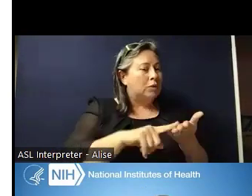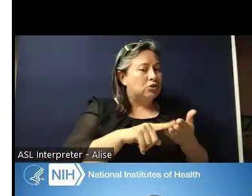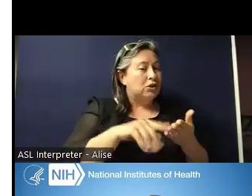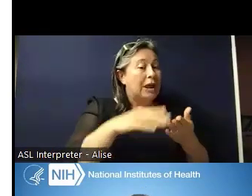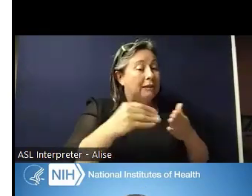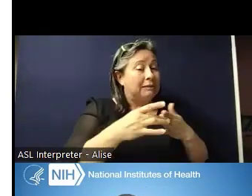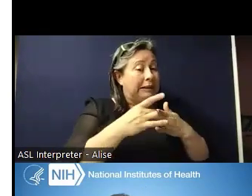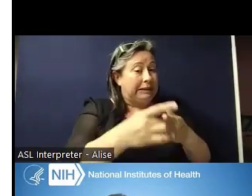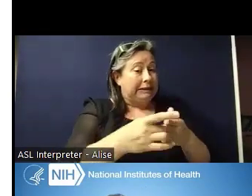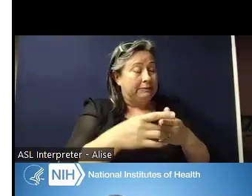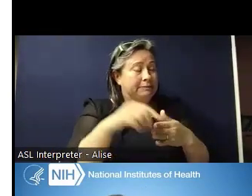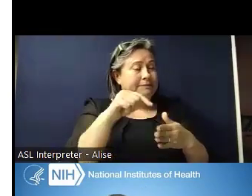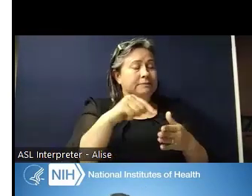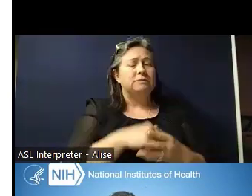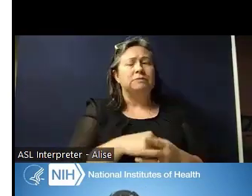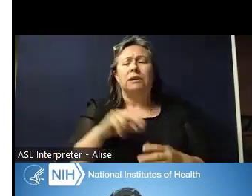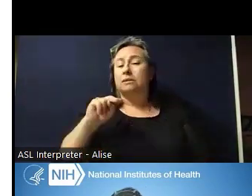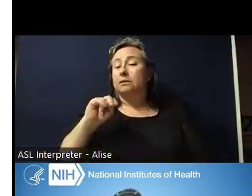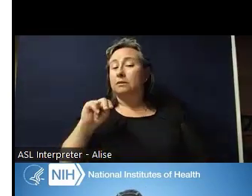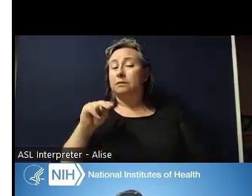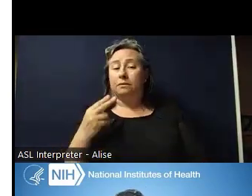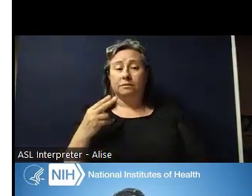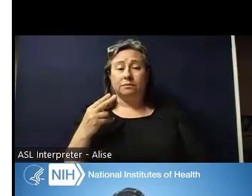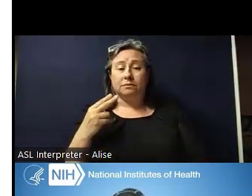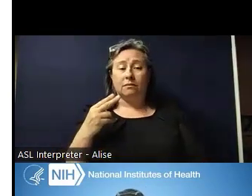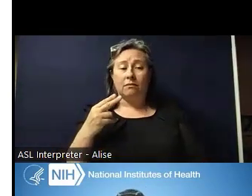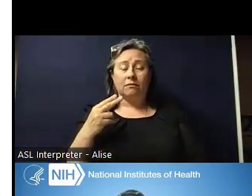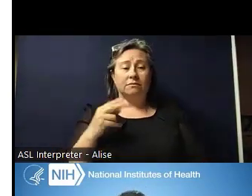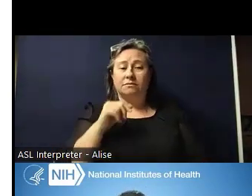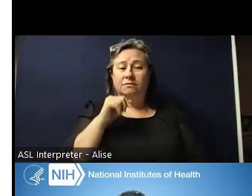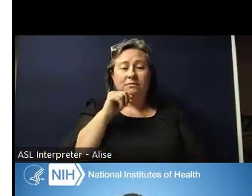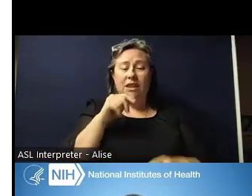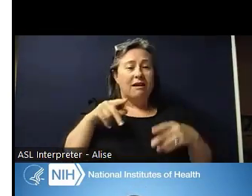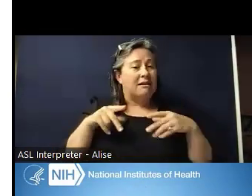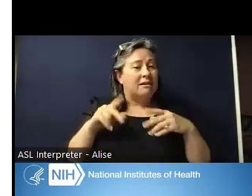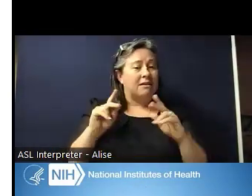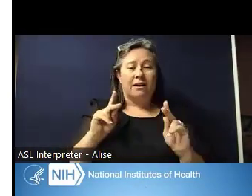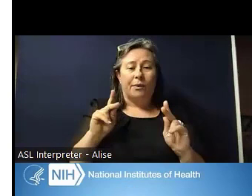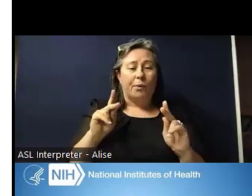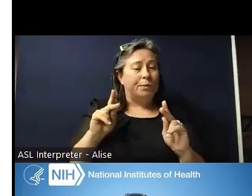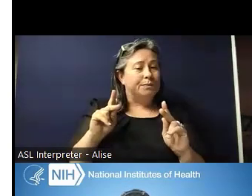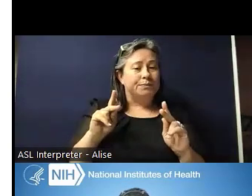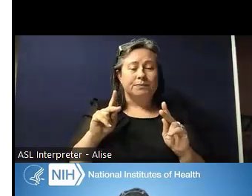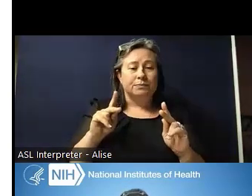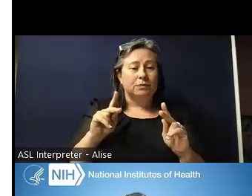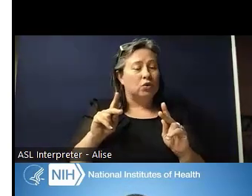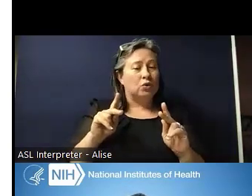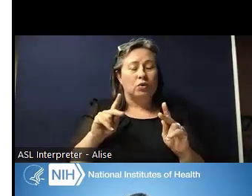NIH is not going to allow for recipients to be a conduit